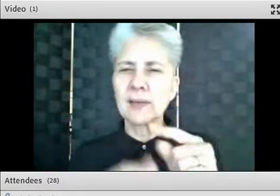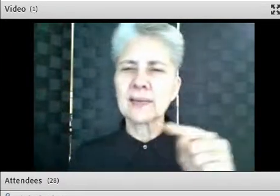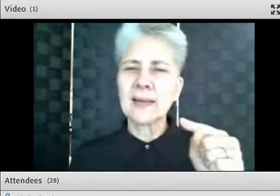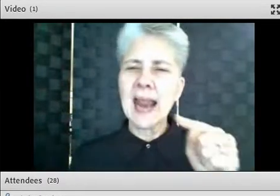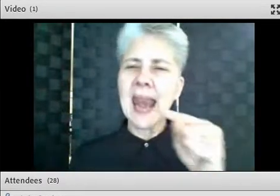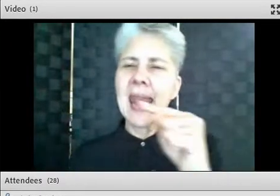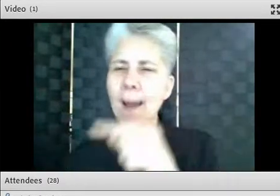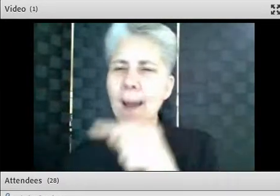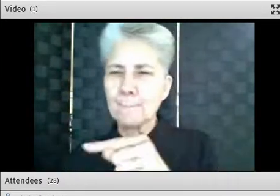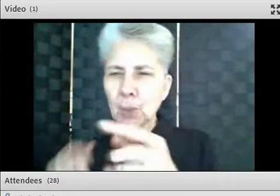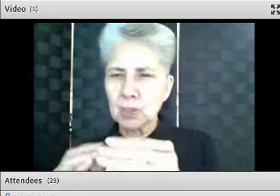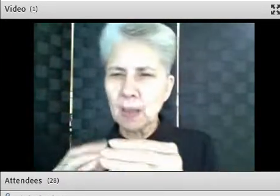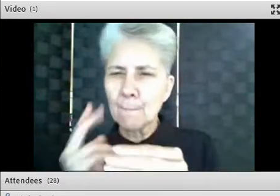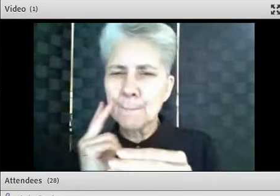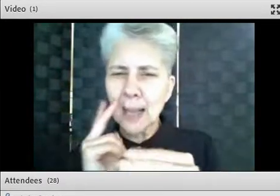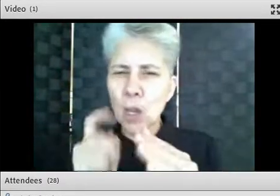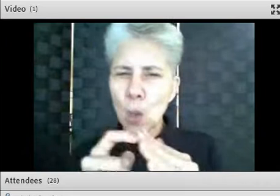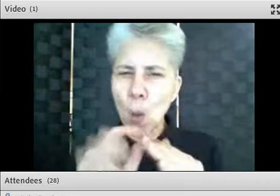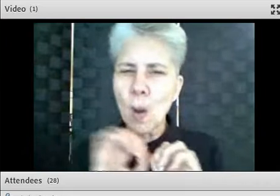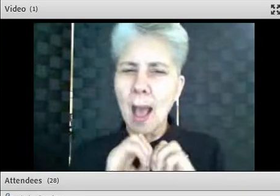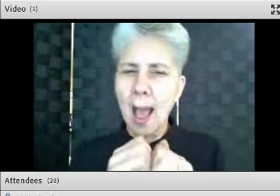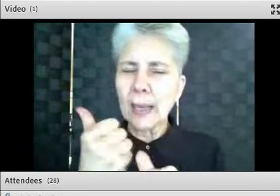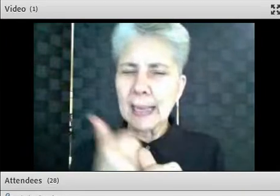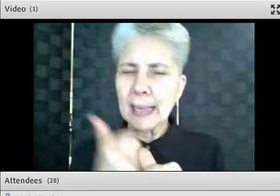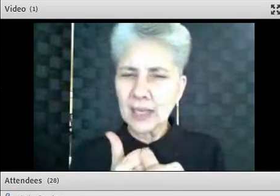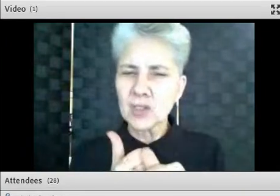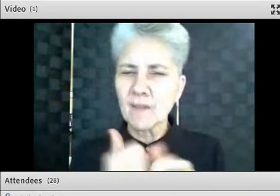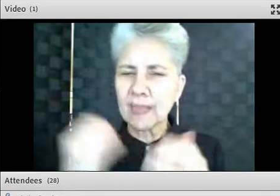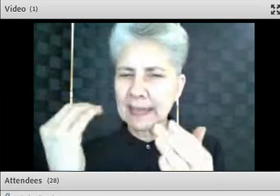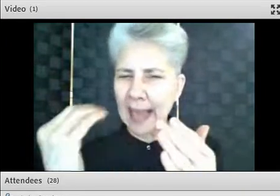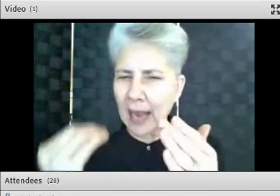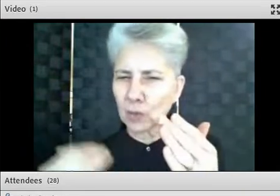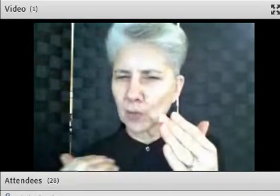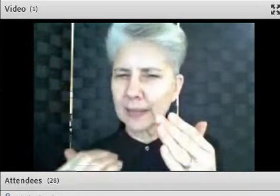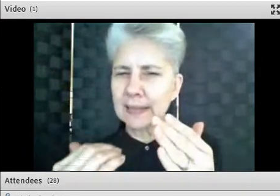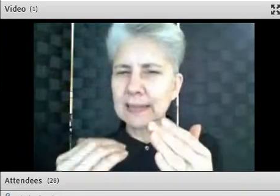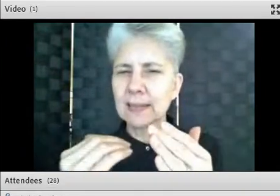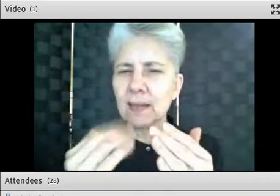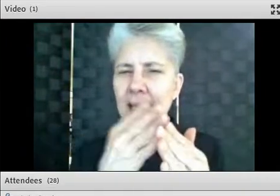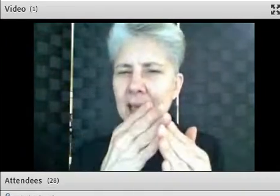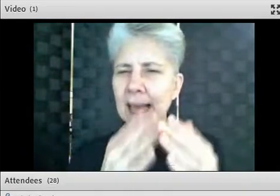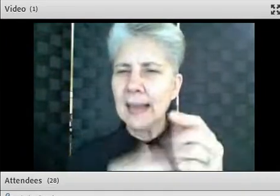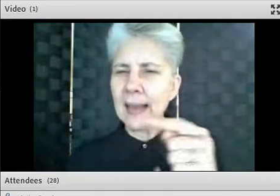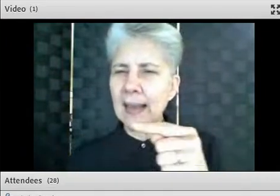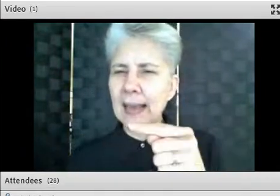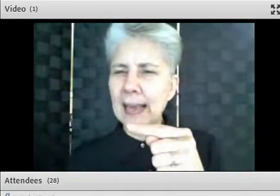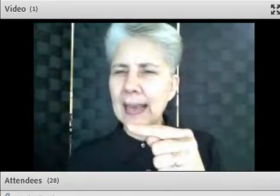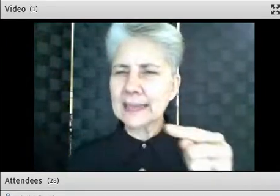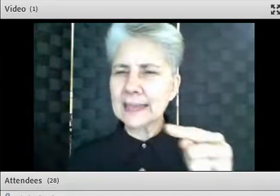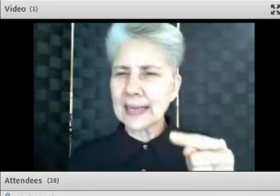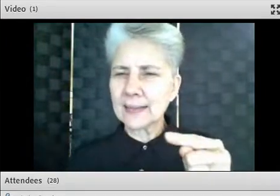but note how each of these entries, they're indented. A lot of them are indented.